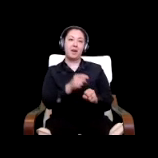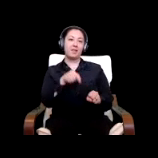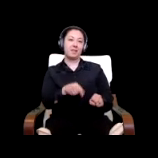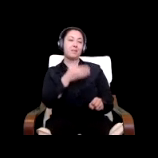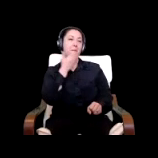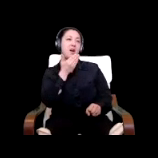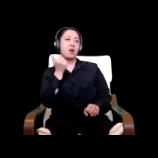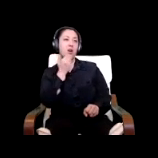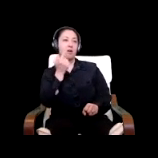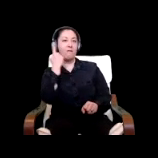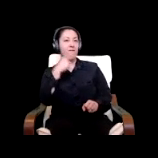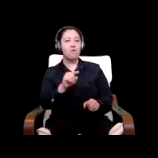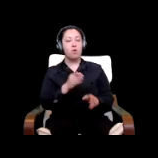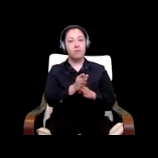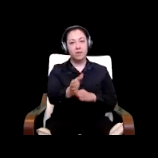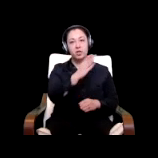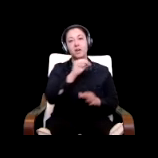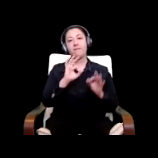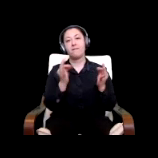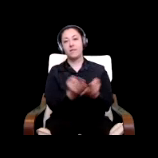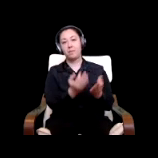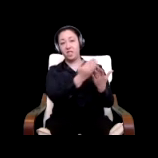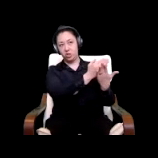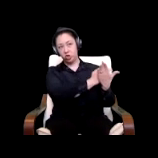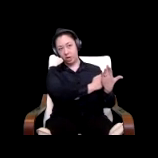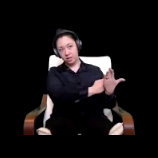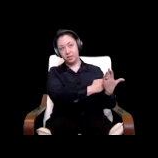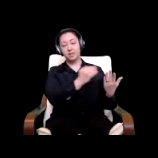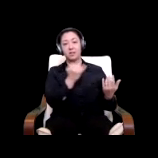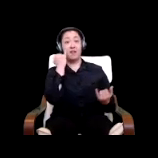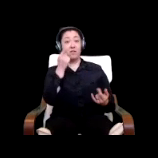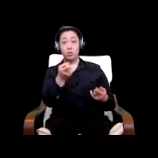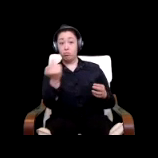and am always open to feedback. If you have used the checklist or you have feedback based